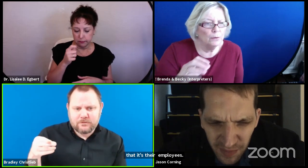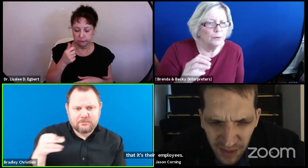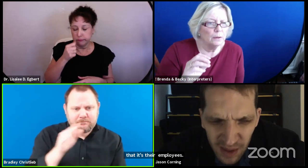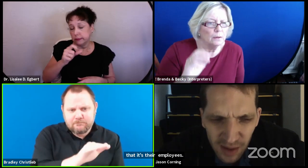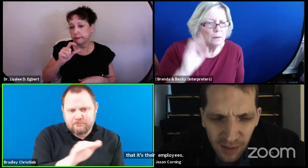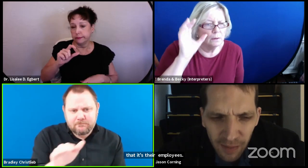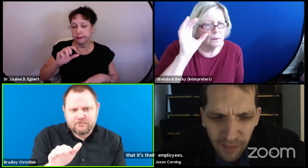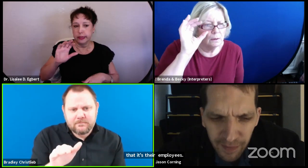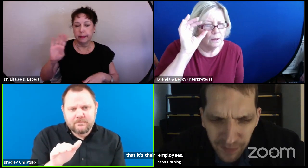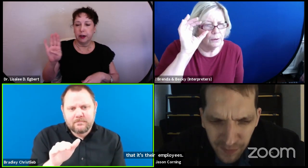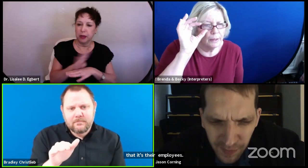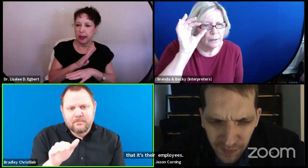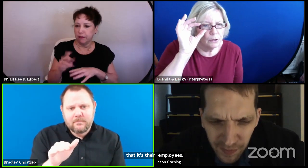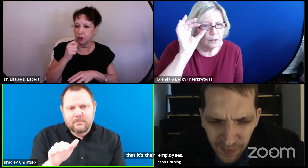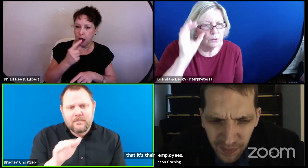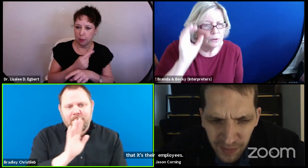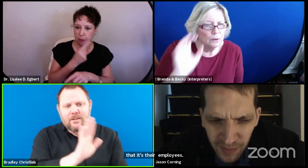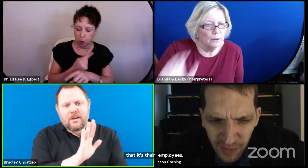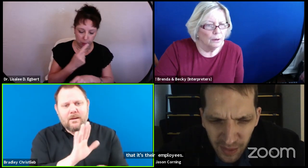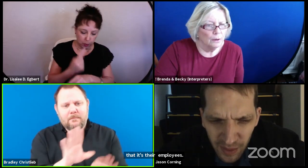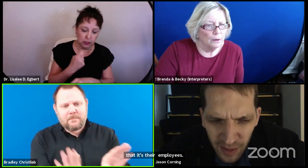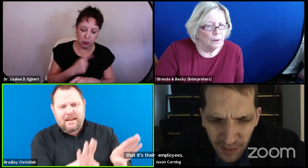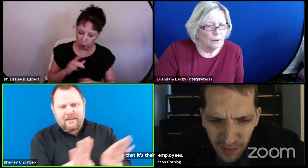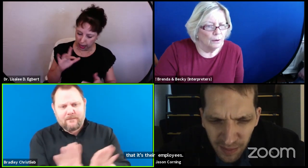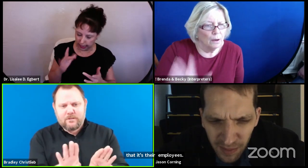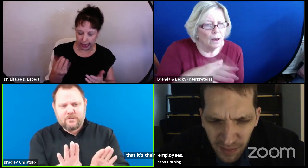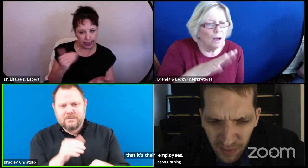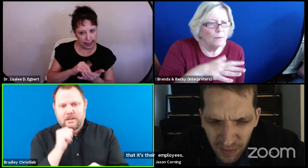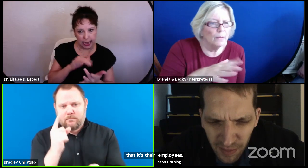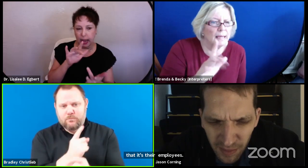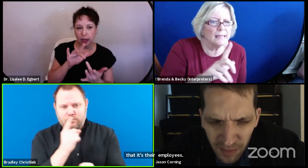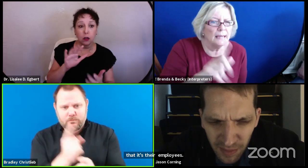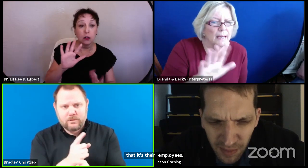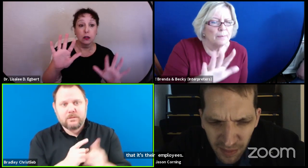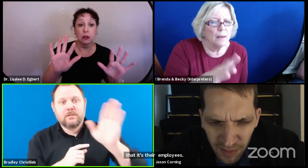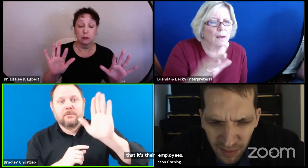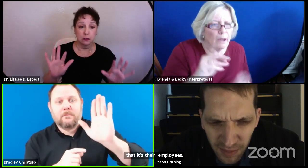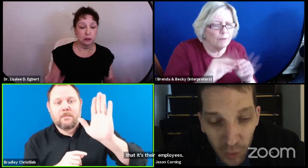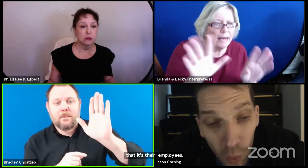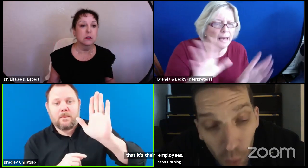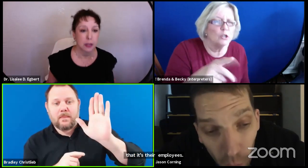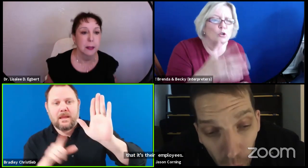Lisalee, clarification.